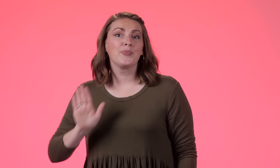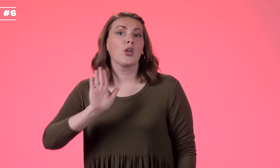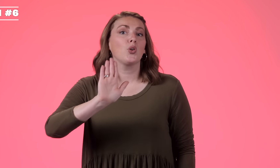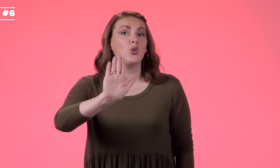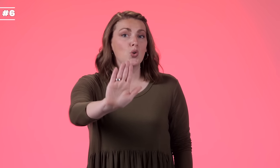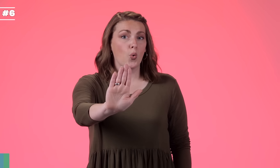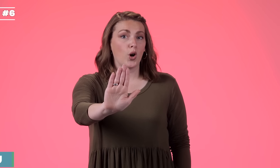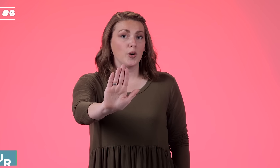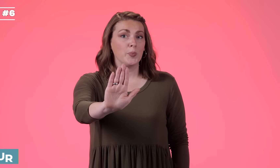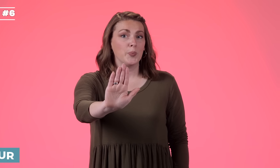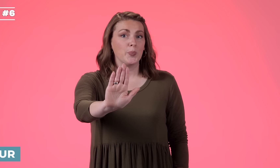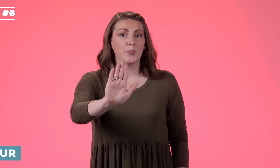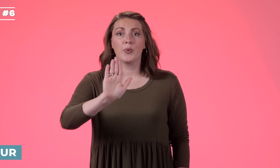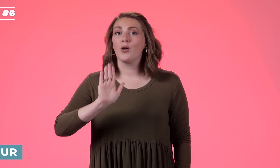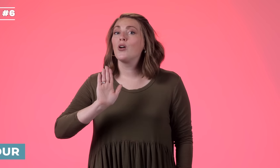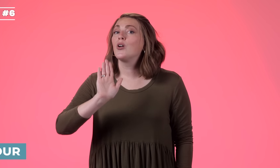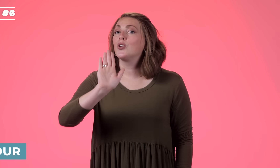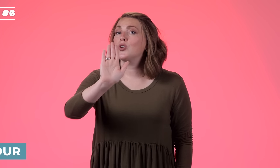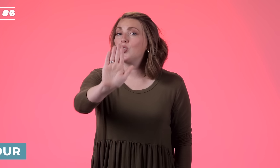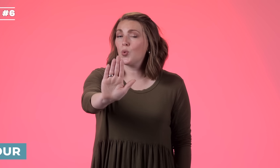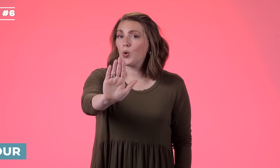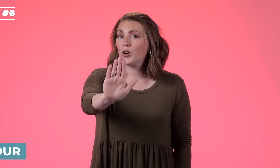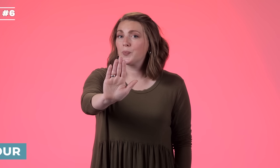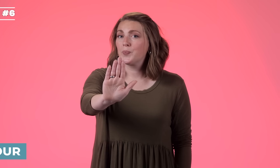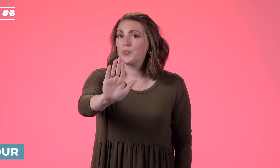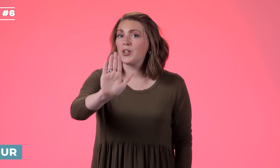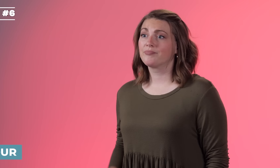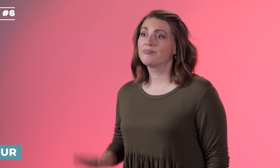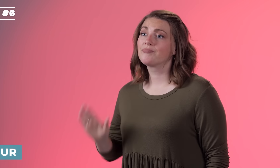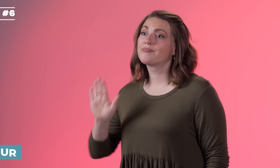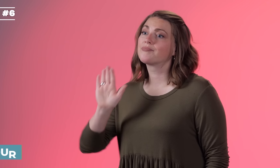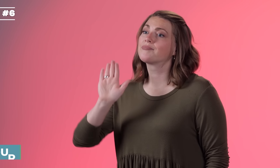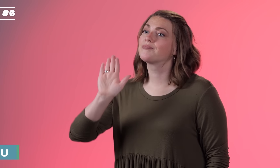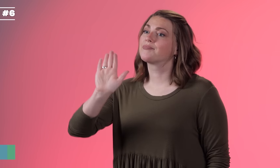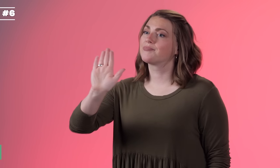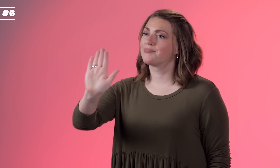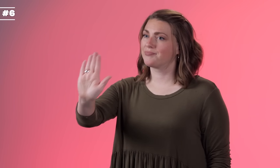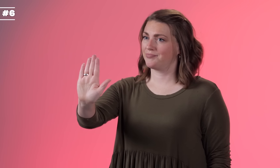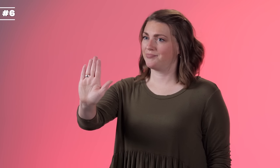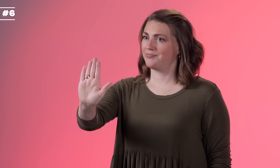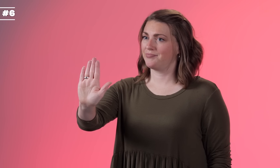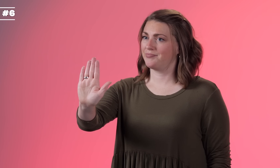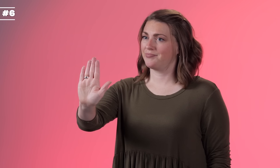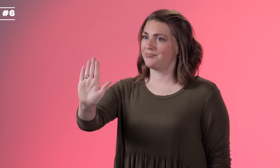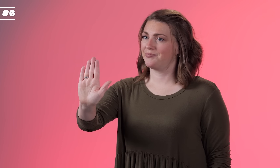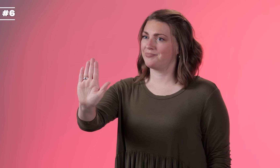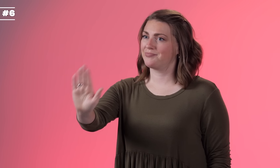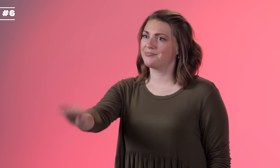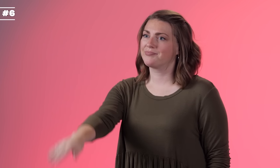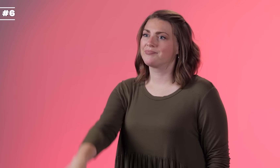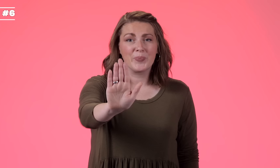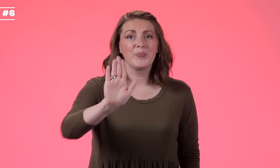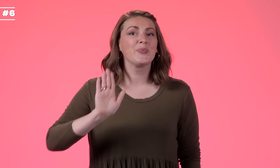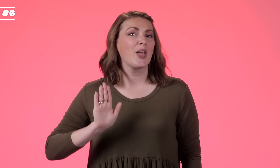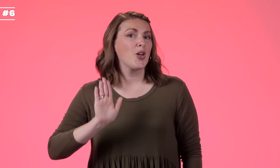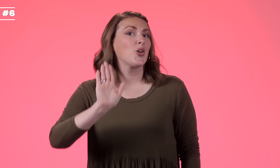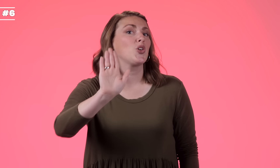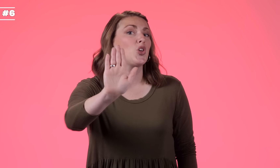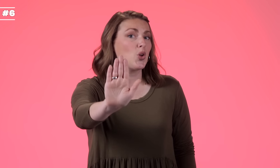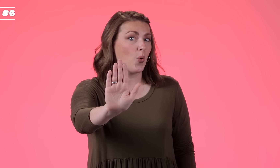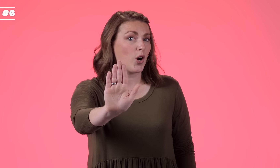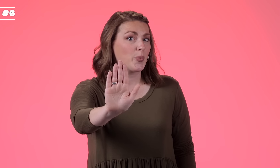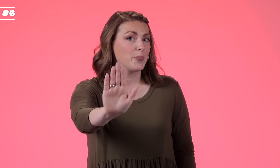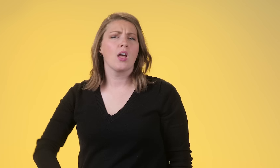Your, Your. Your flat hand is pushing towards somebody. Your